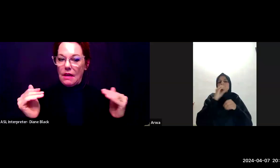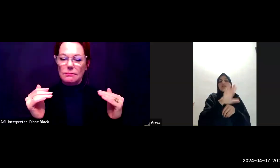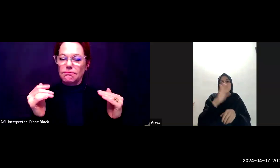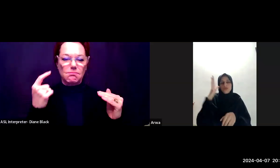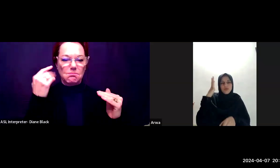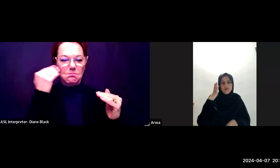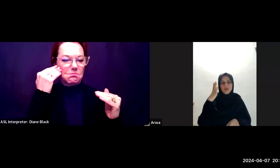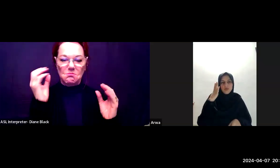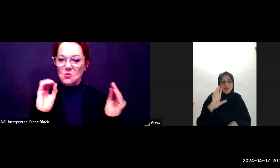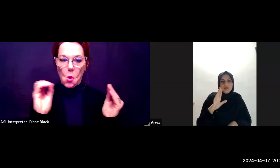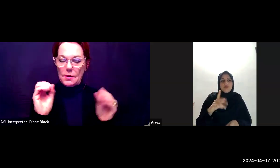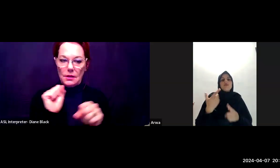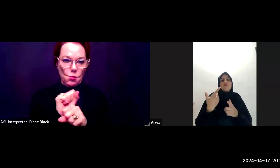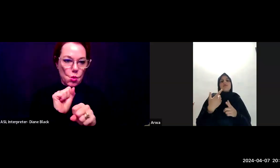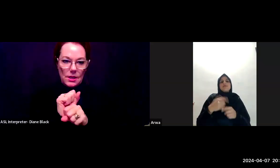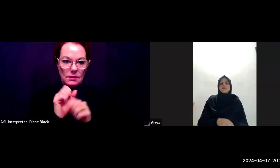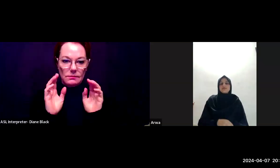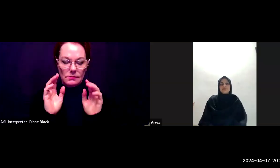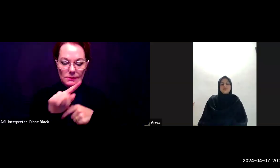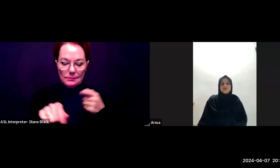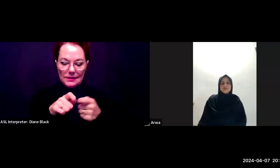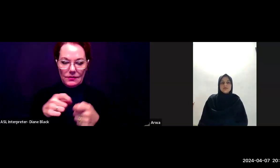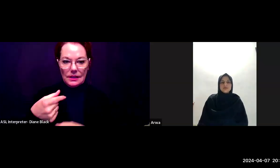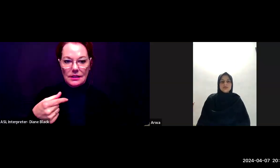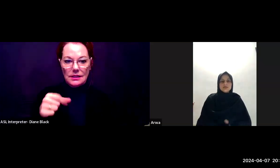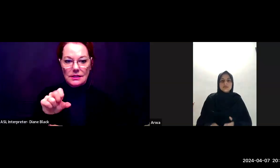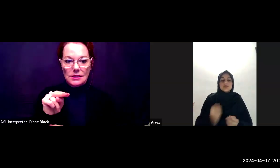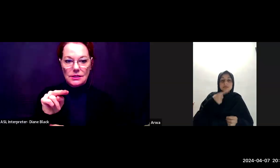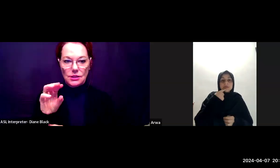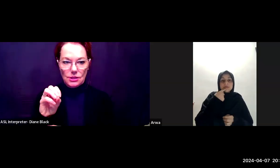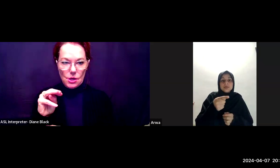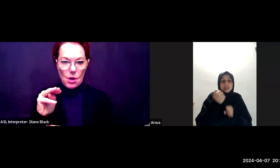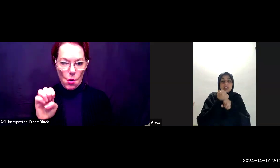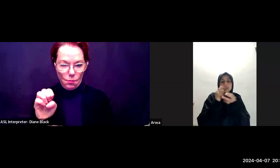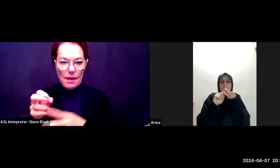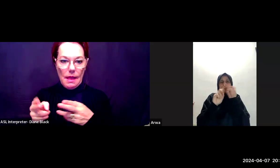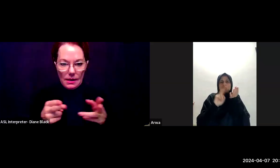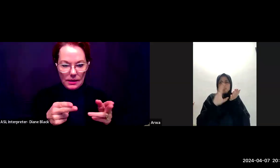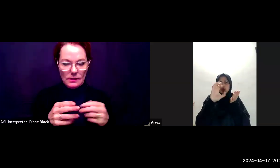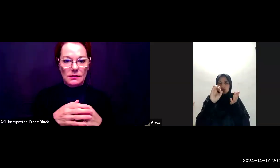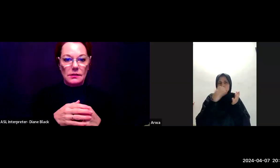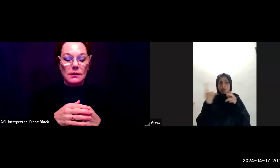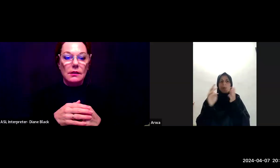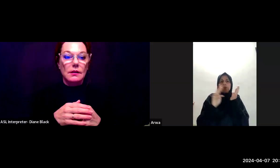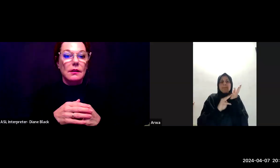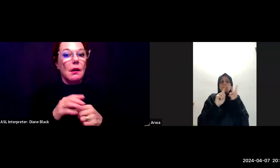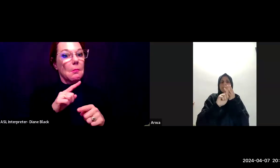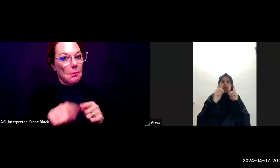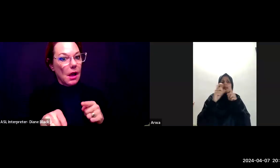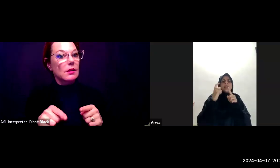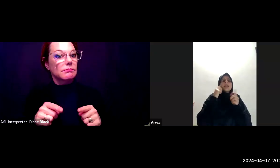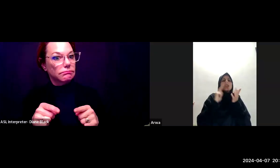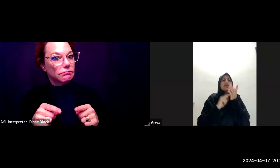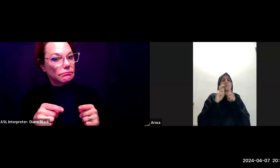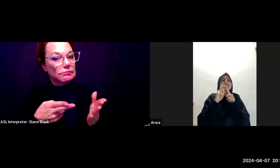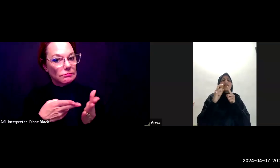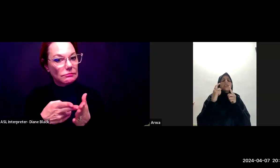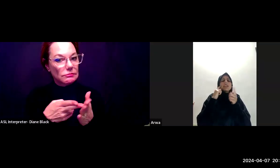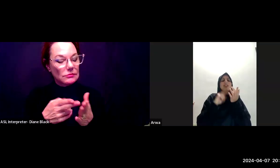on genome editing. but having said that genome editing is the right way to correct uh a condition.